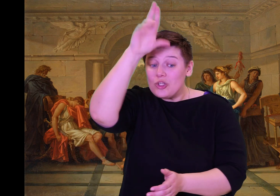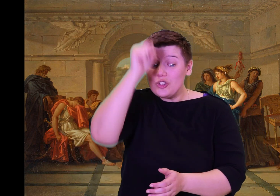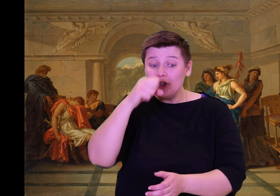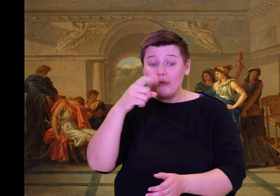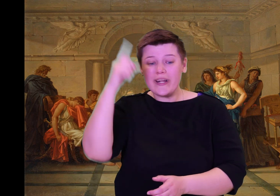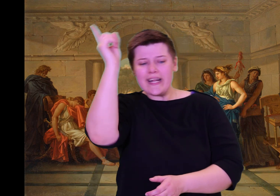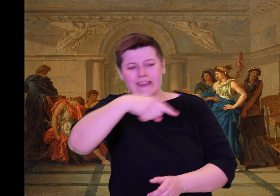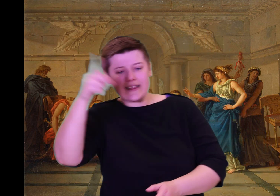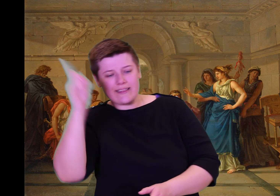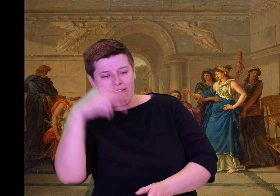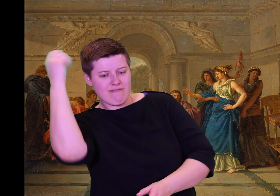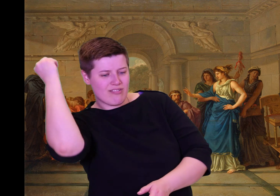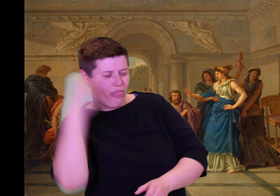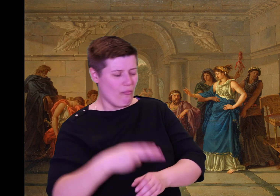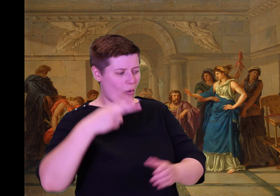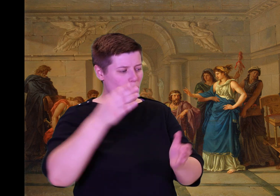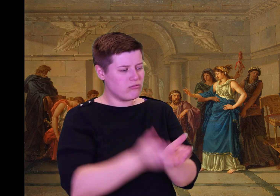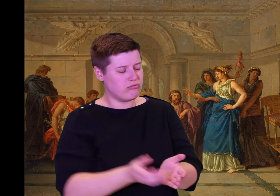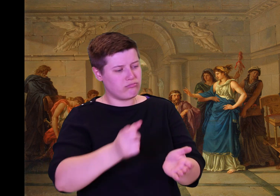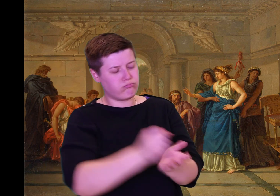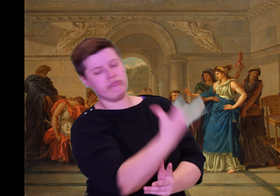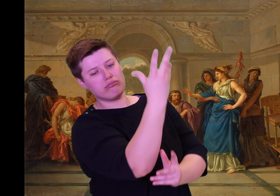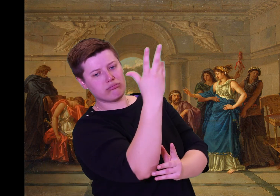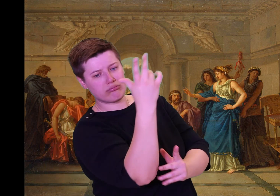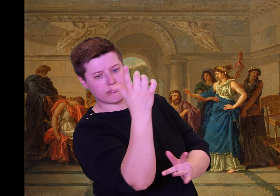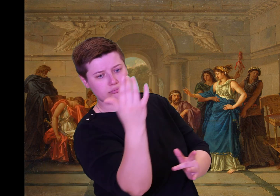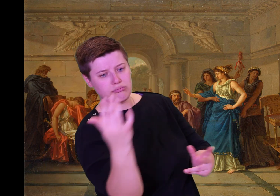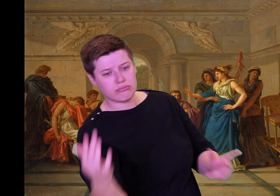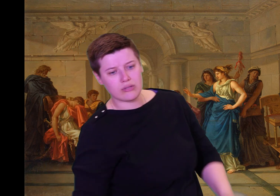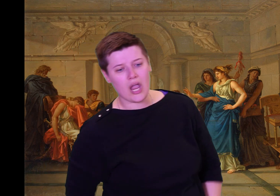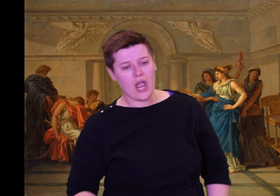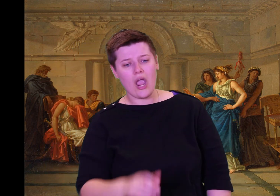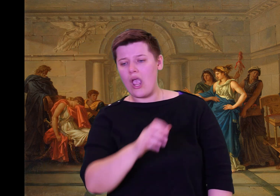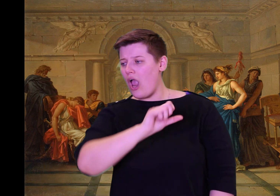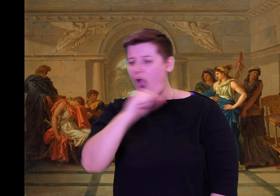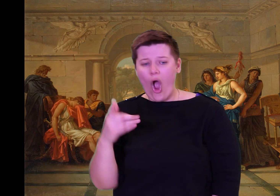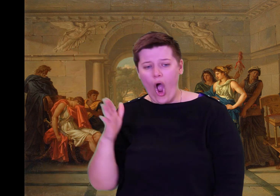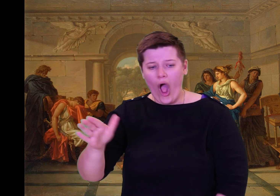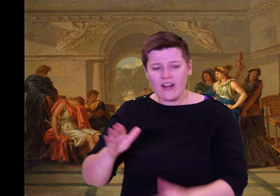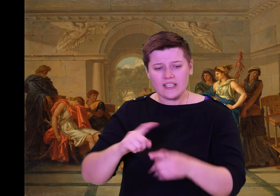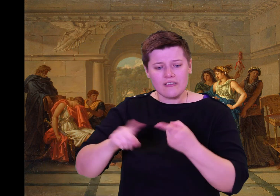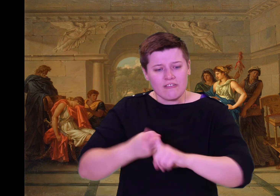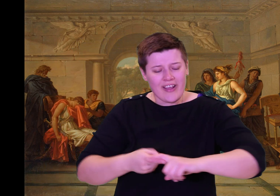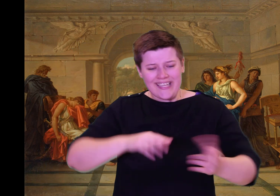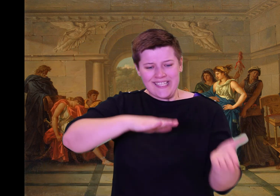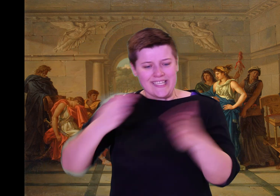my home. I cared for him and loved him, and I vowed to set him free from time